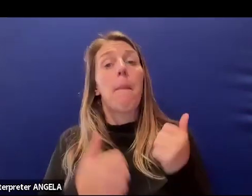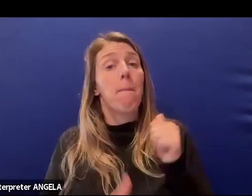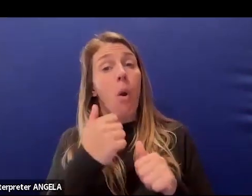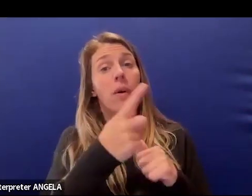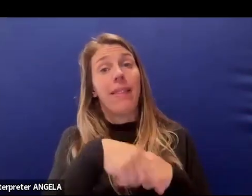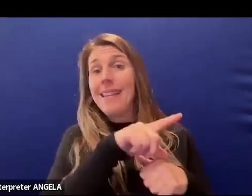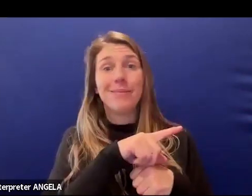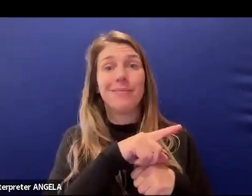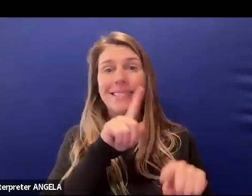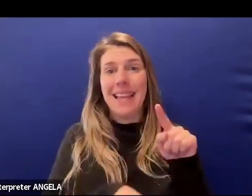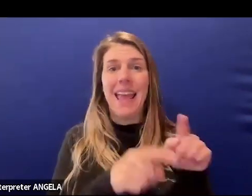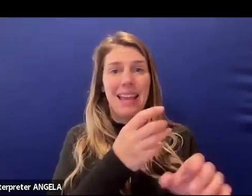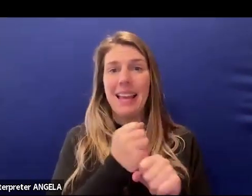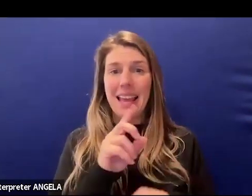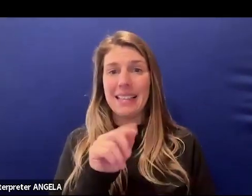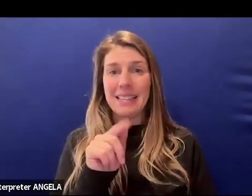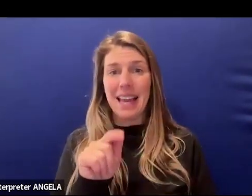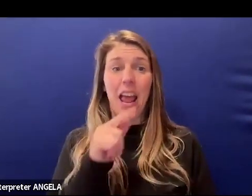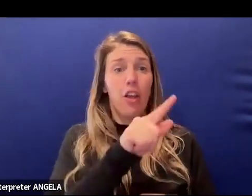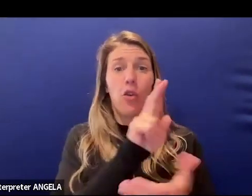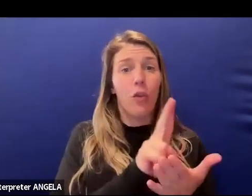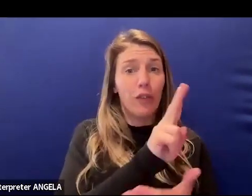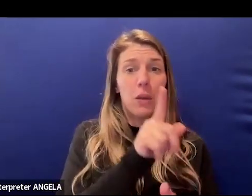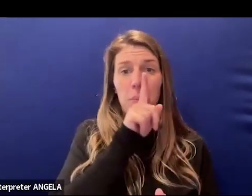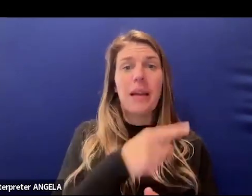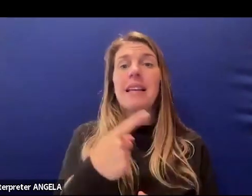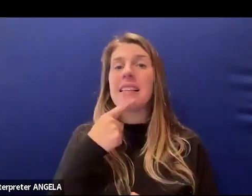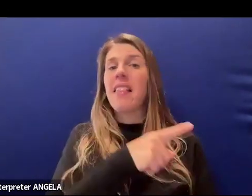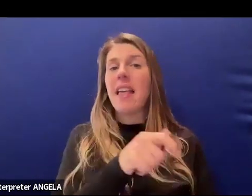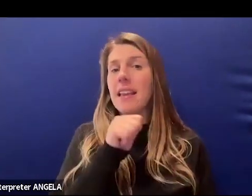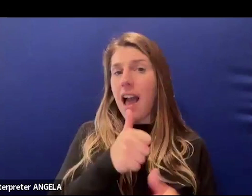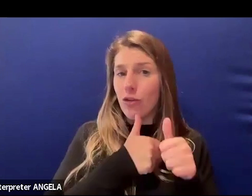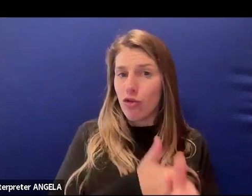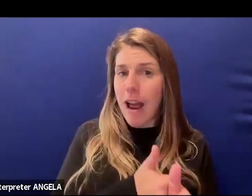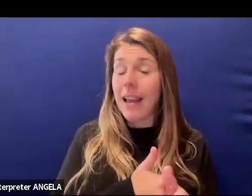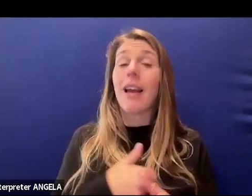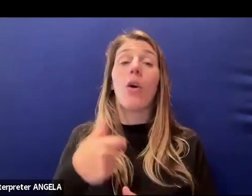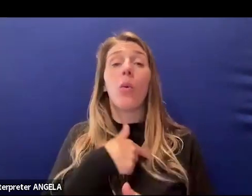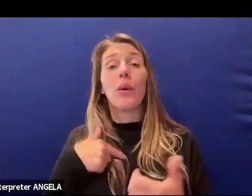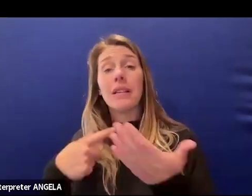Most of them could not get the data. Their universities wouldn't give it to them. They claimed they didn't track it. Even when we talked to